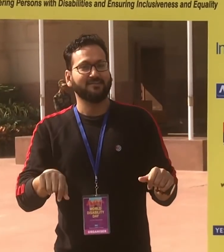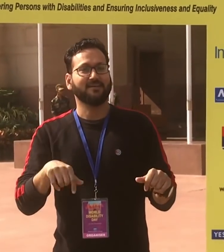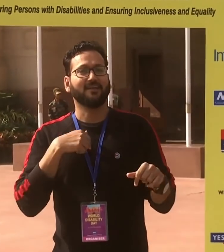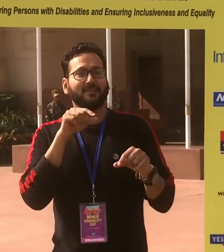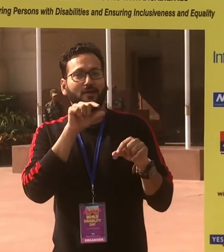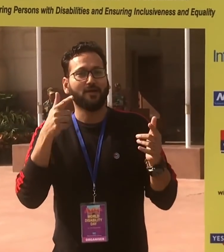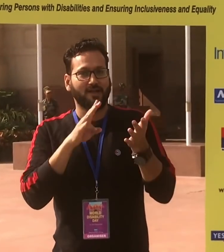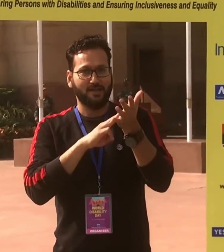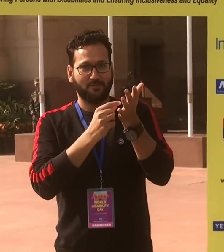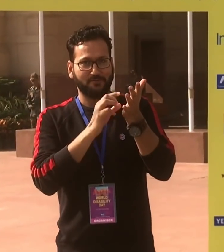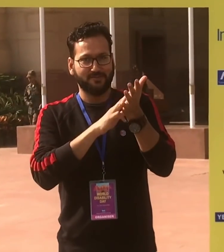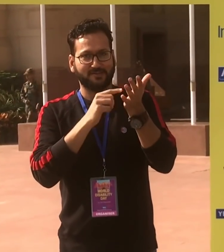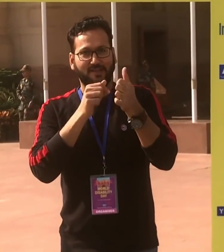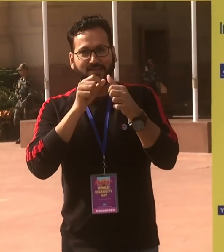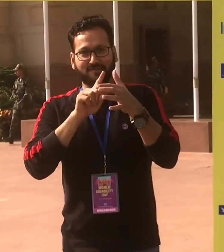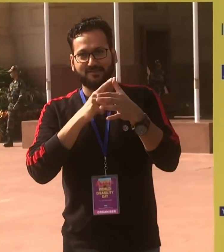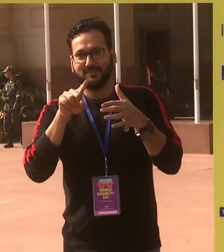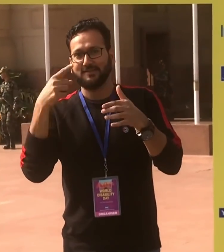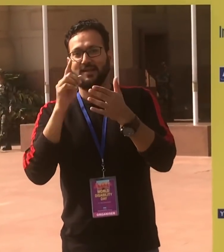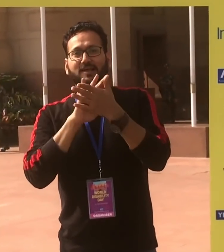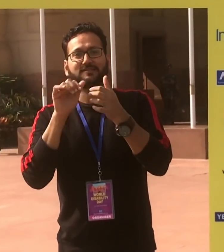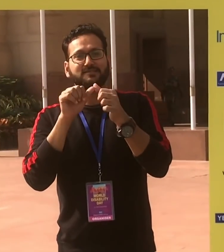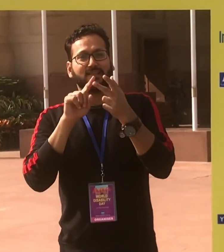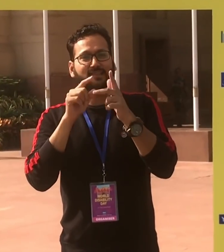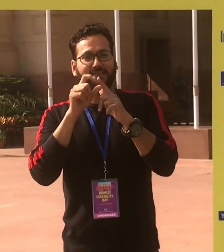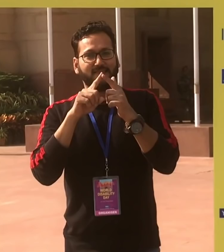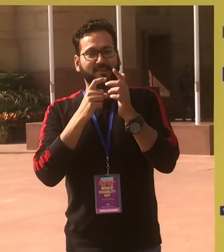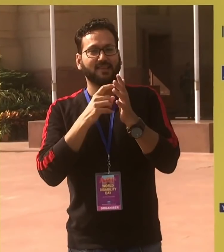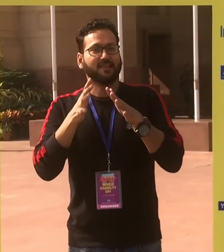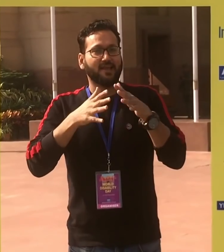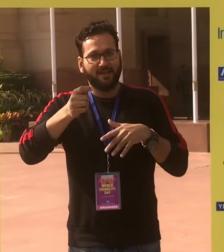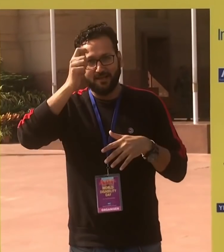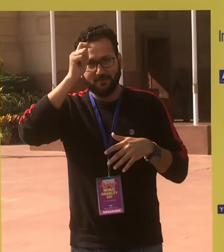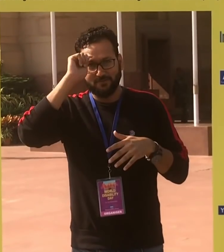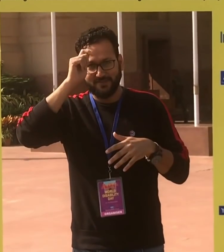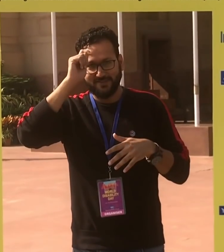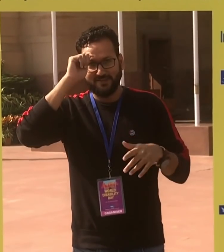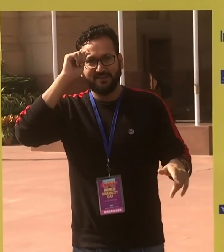I am Mumtaj Haider and this is my sign name.